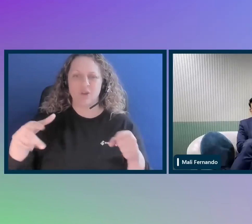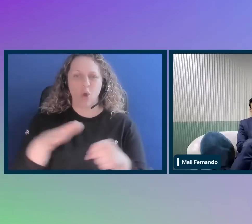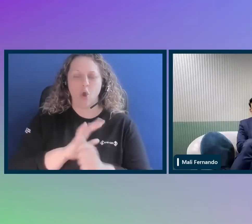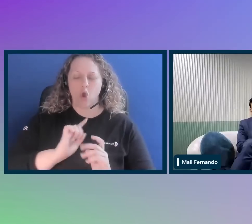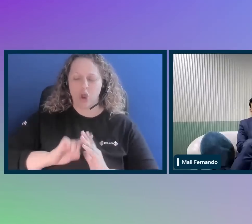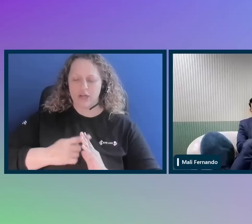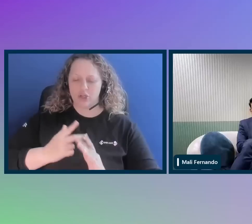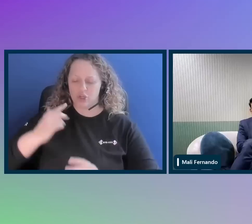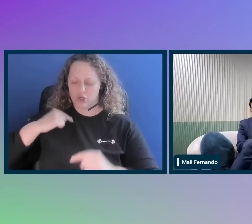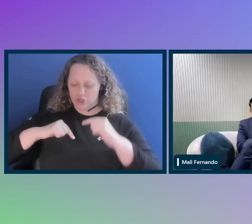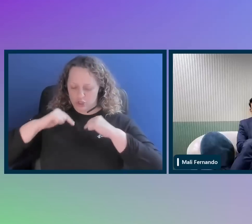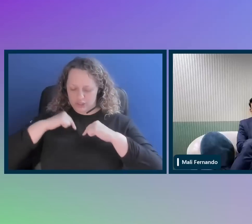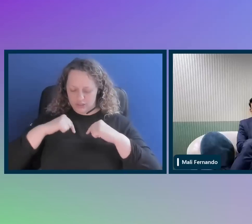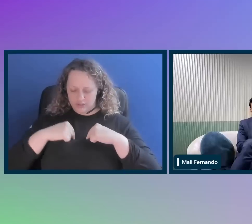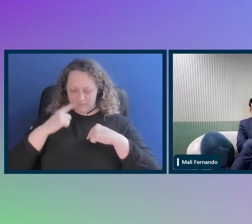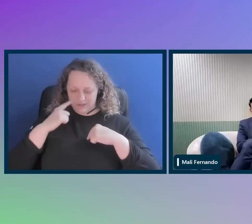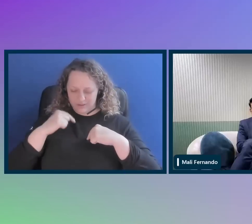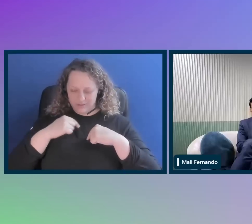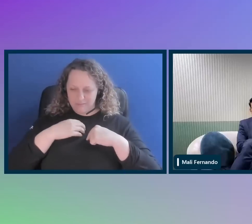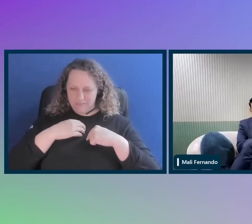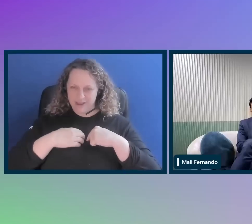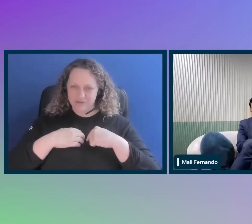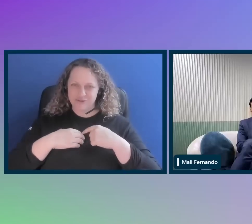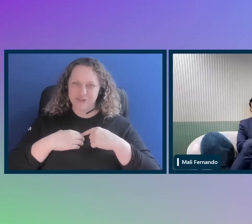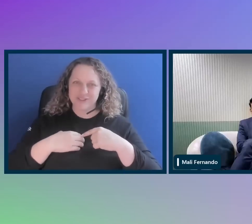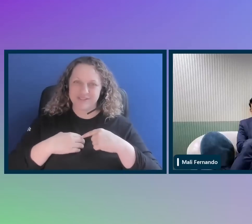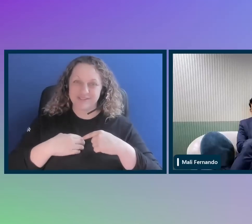because you have a passion for it, that is very obvious.